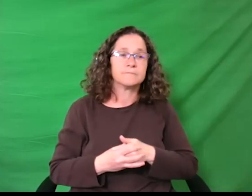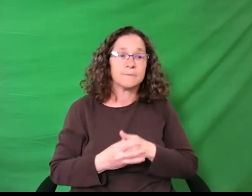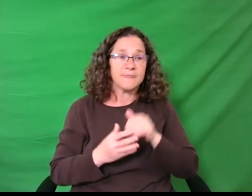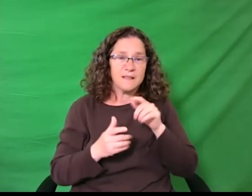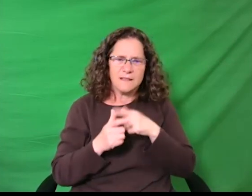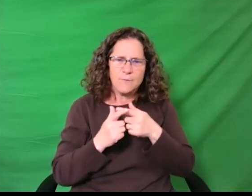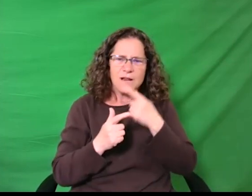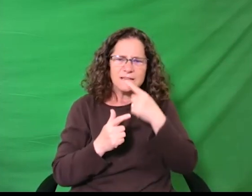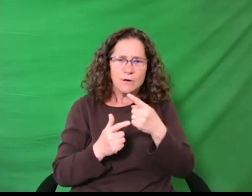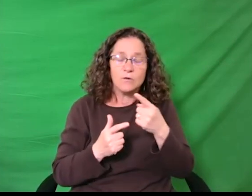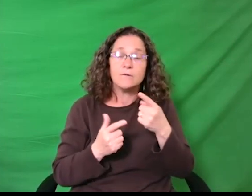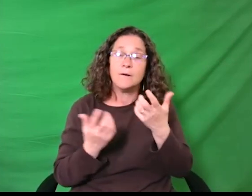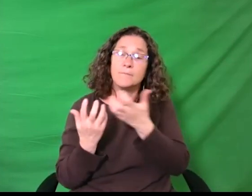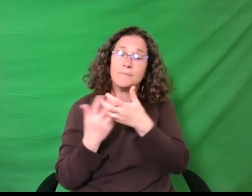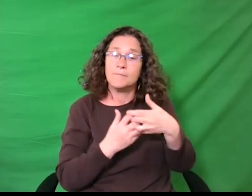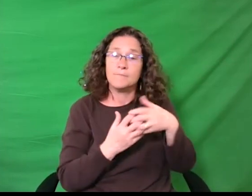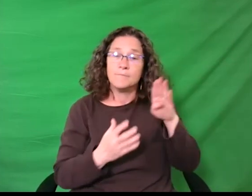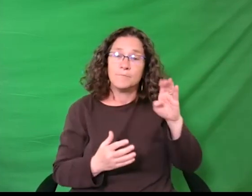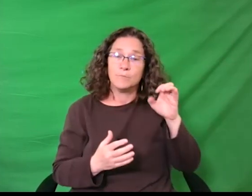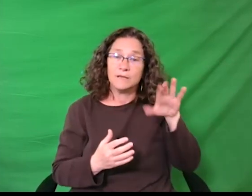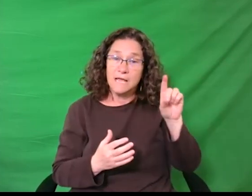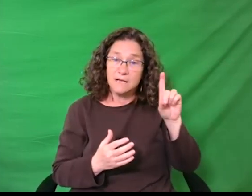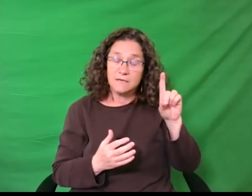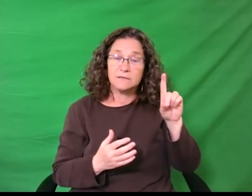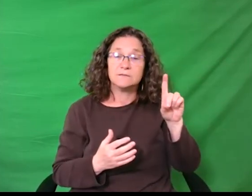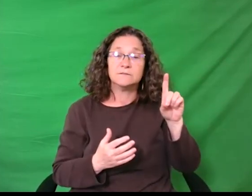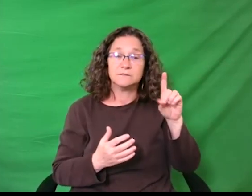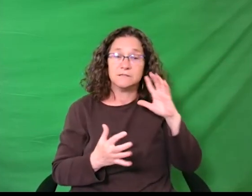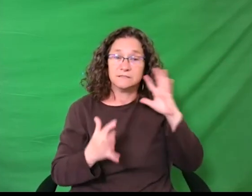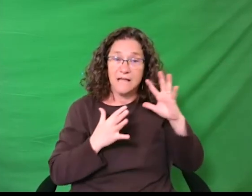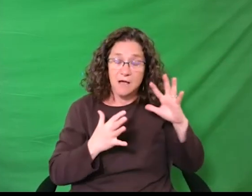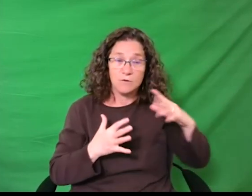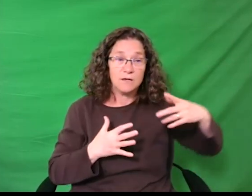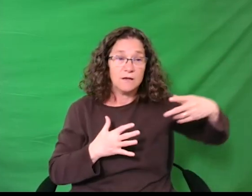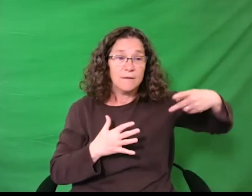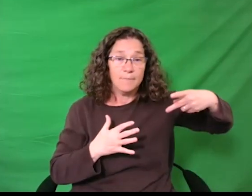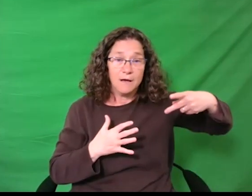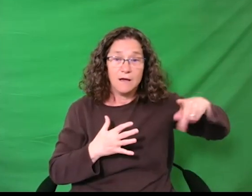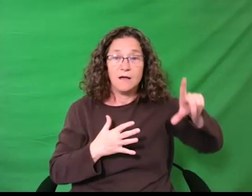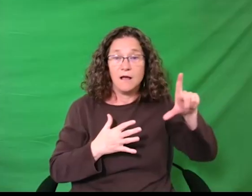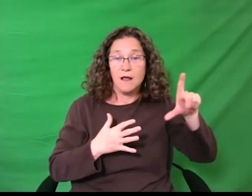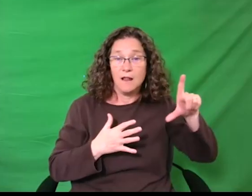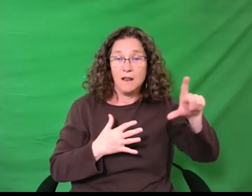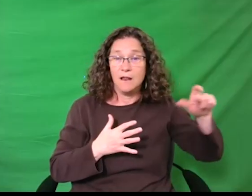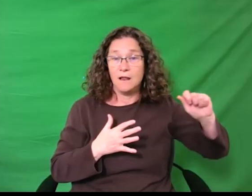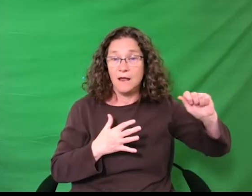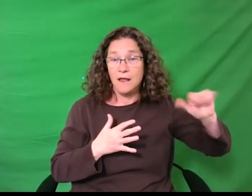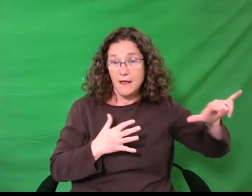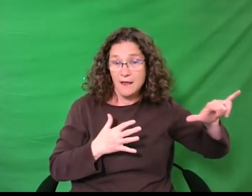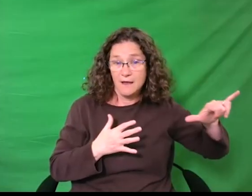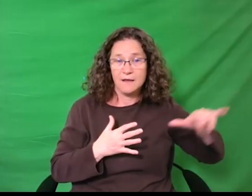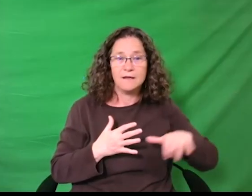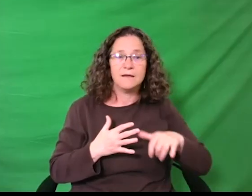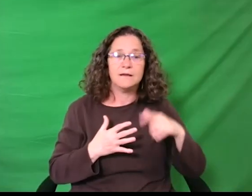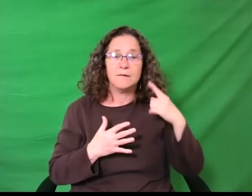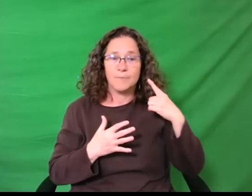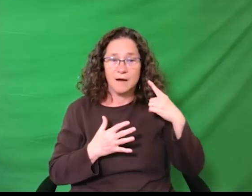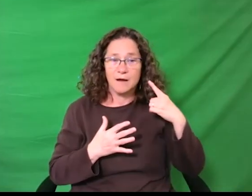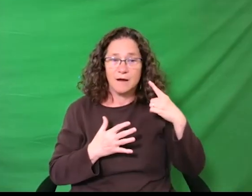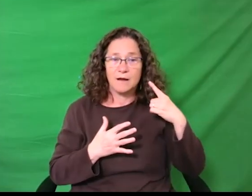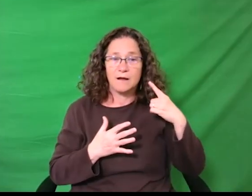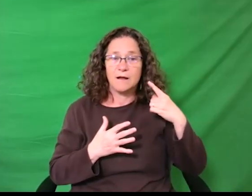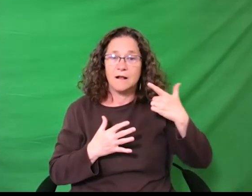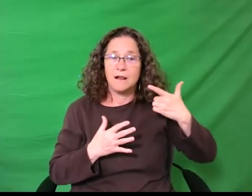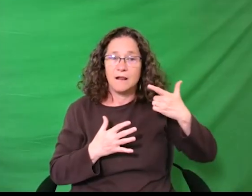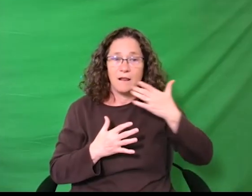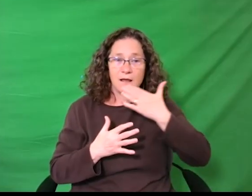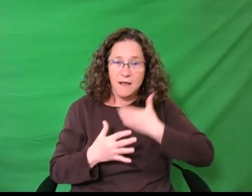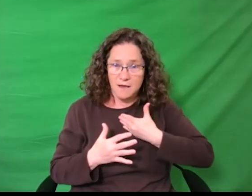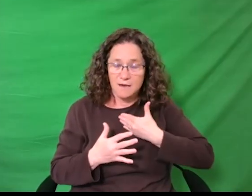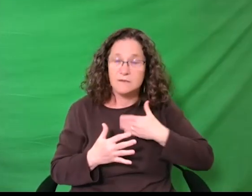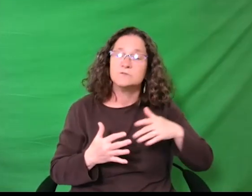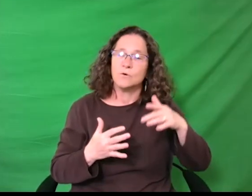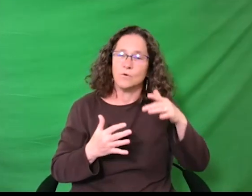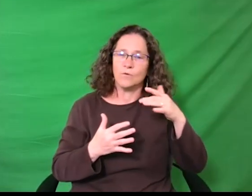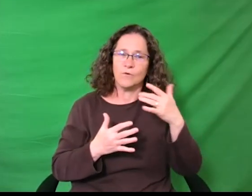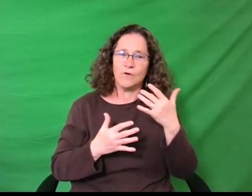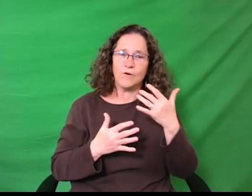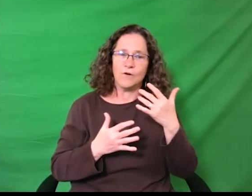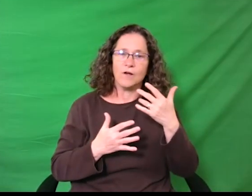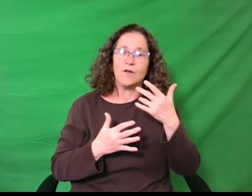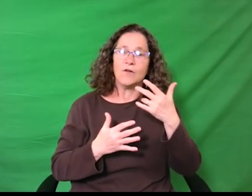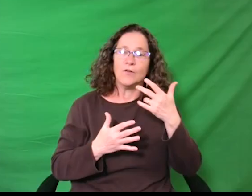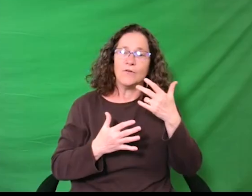Blend the sounds, p, l, ay, p, l, ay, play.